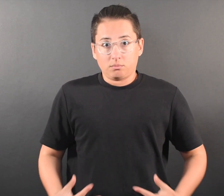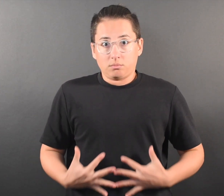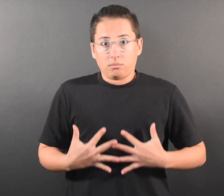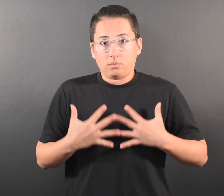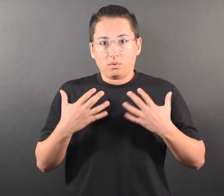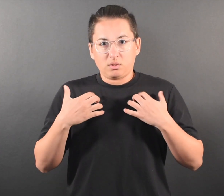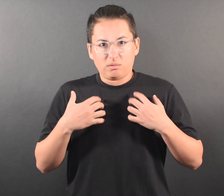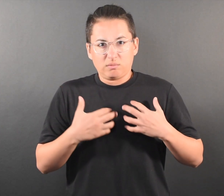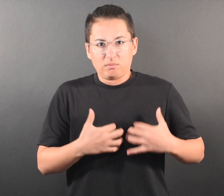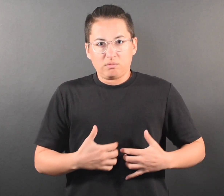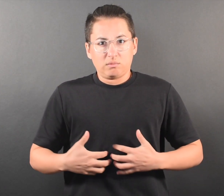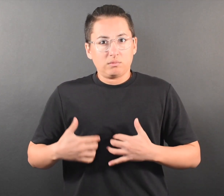of the body •